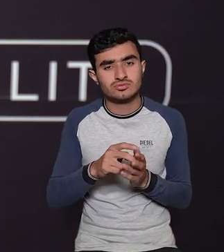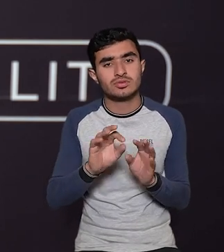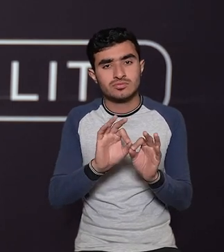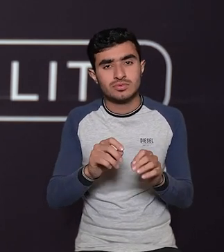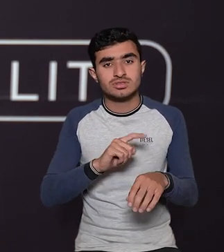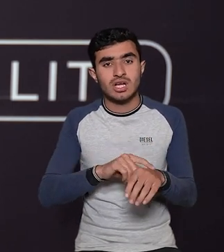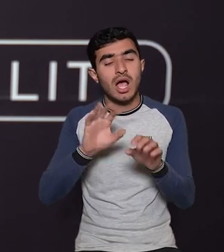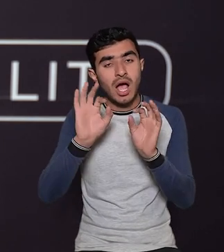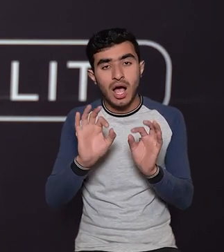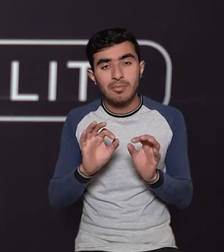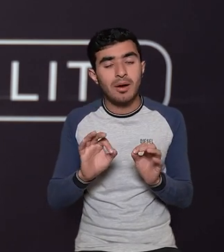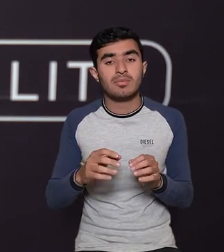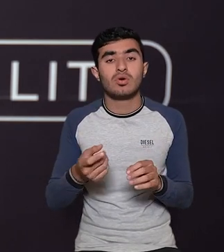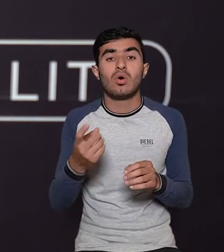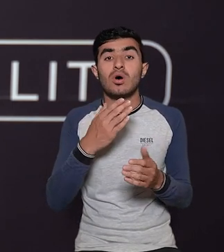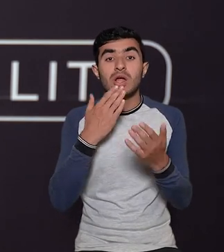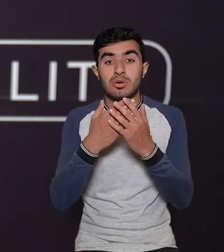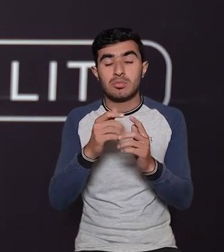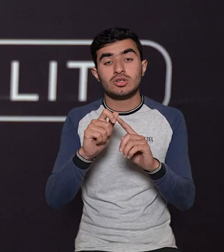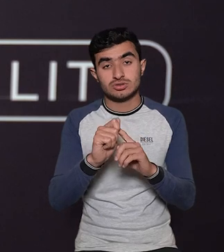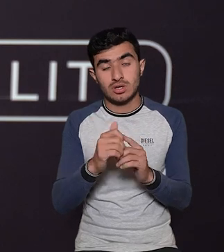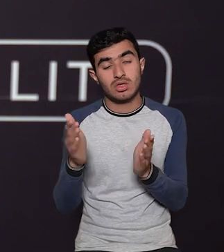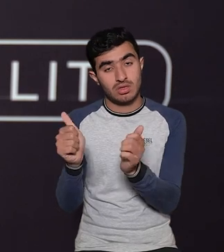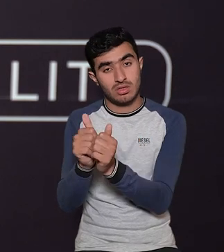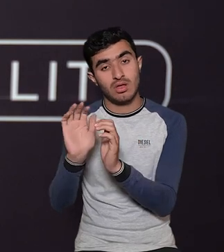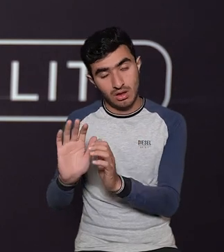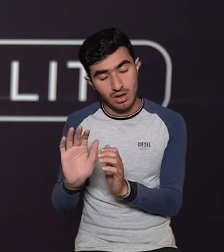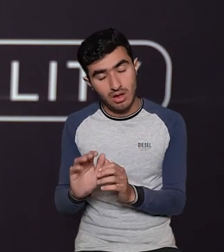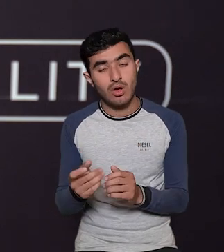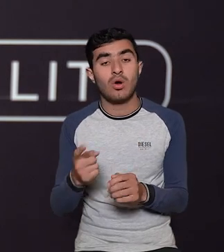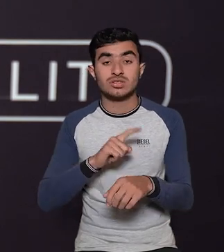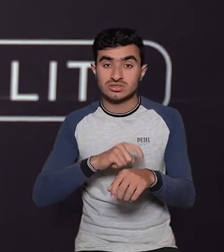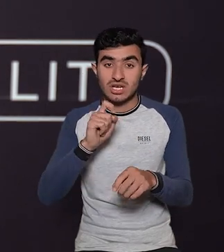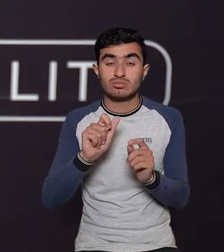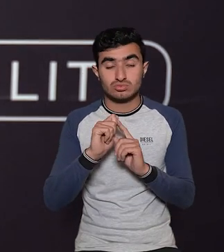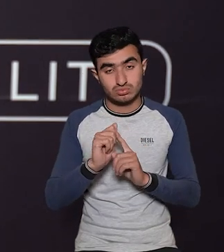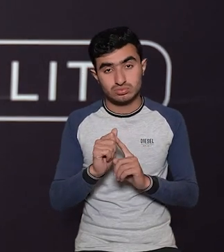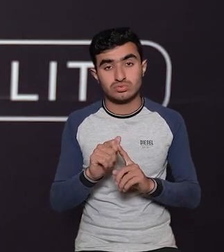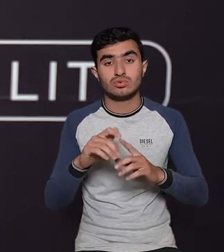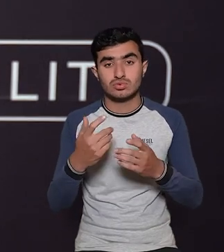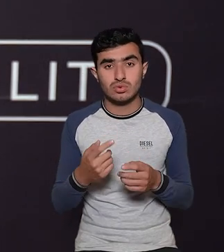I also had to reach on time over there. So when I had to wake up early, I also had to sleep early.